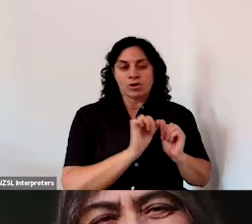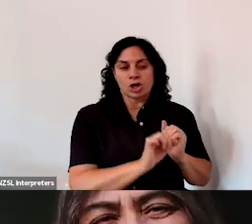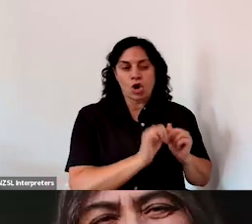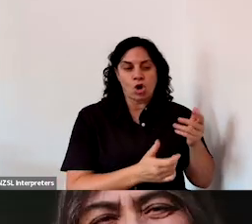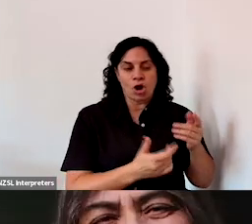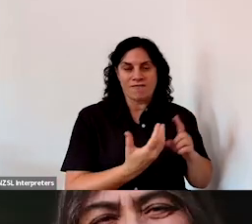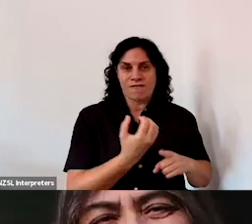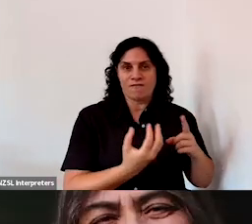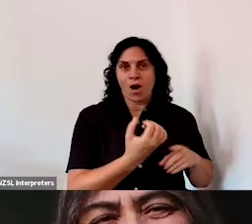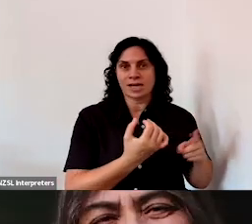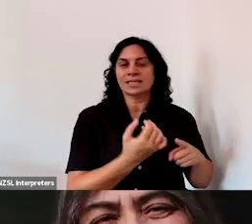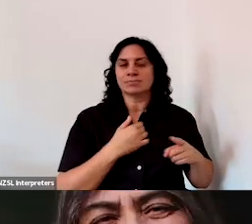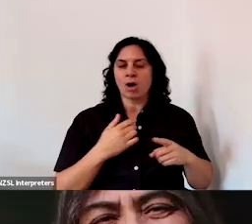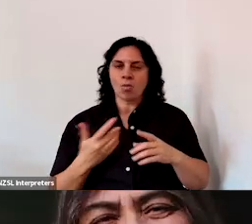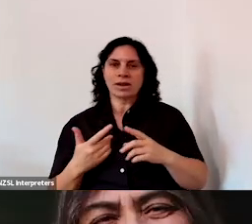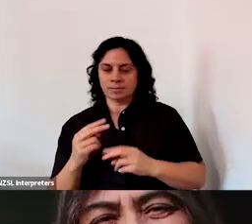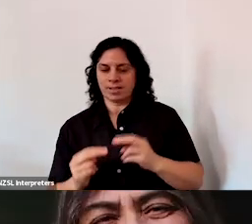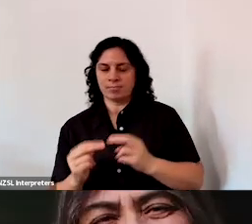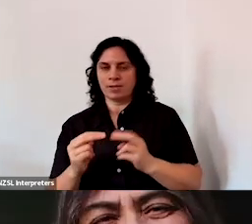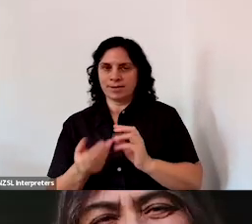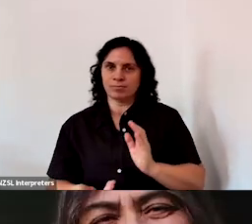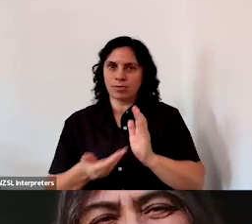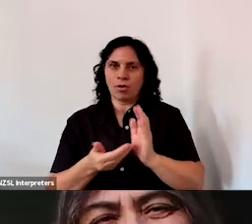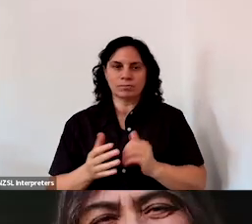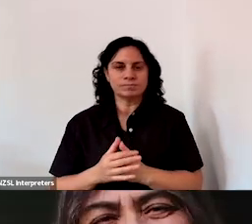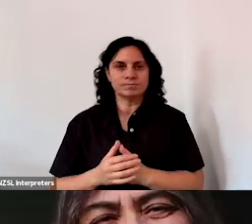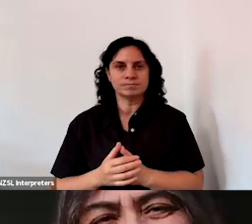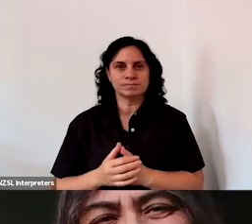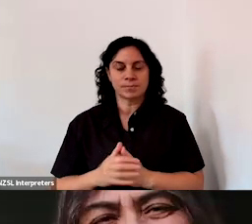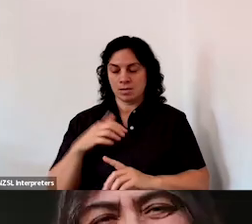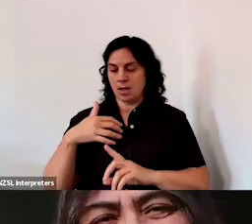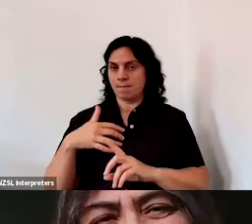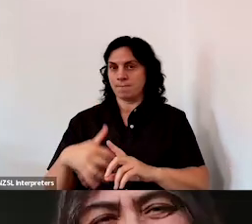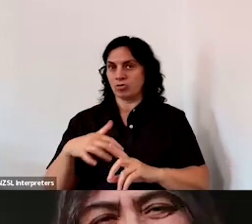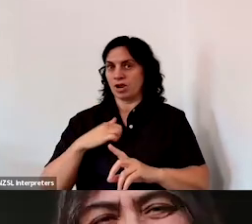To start, I'll just give a little bit of background, for this approach.